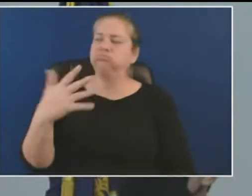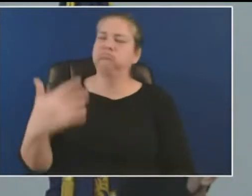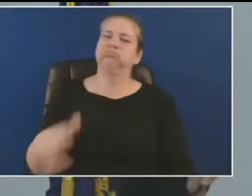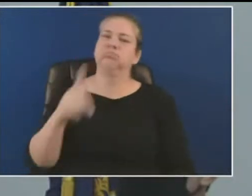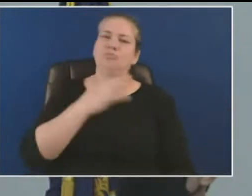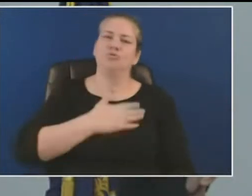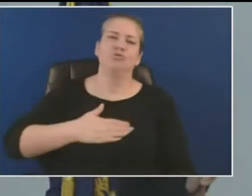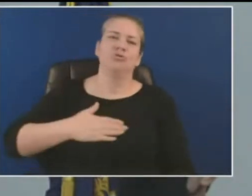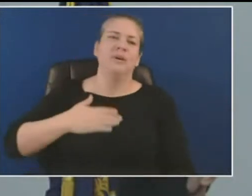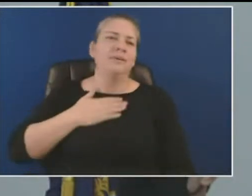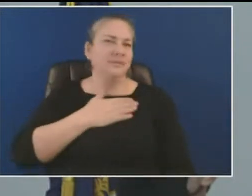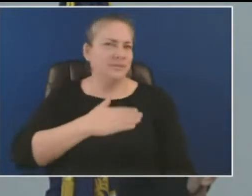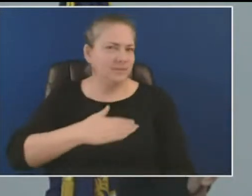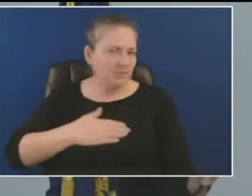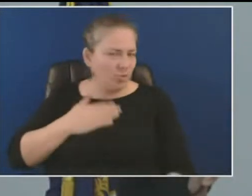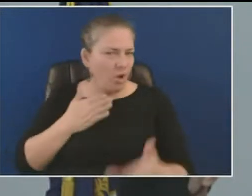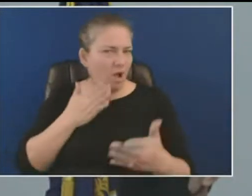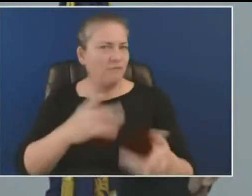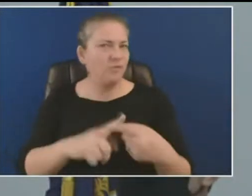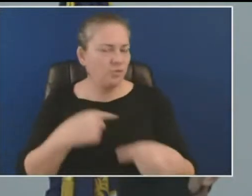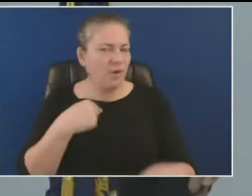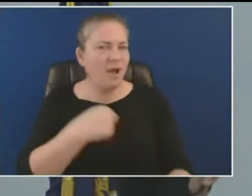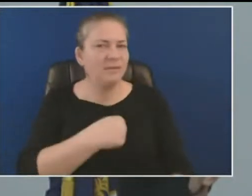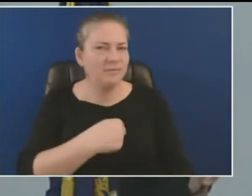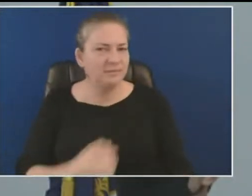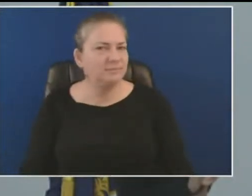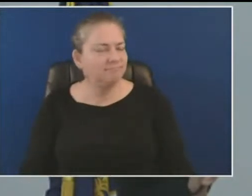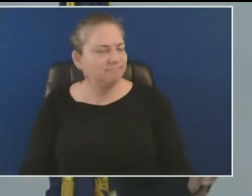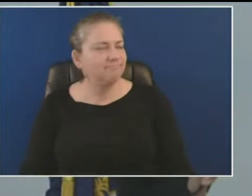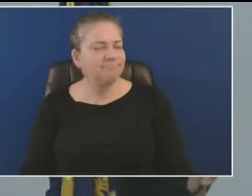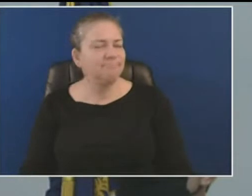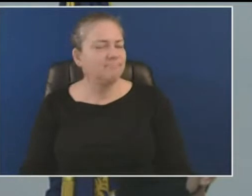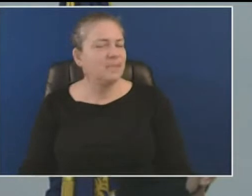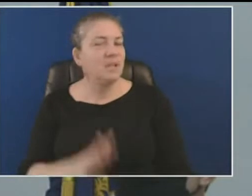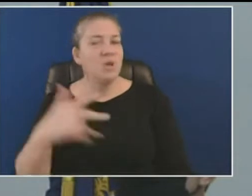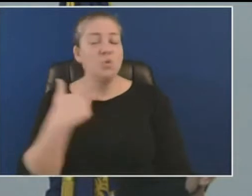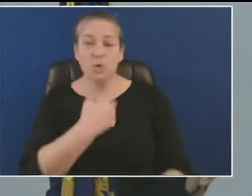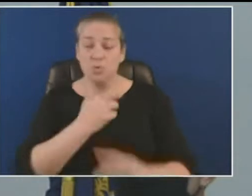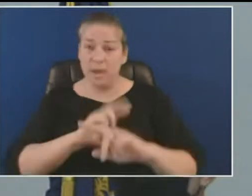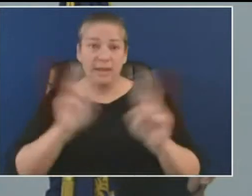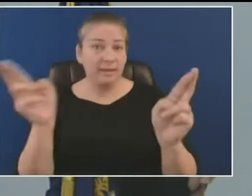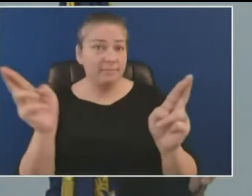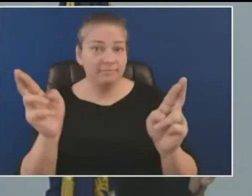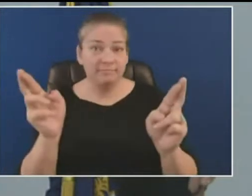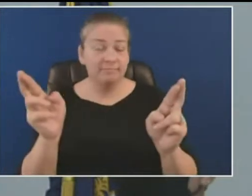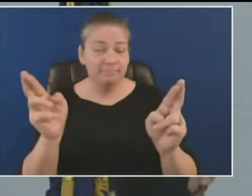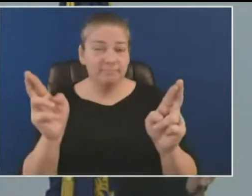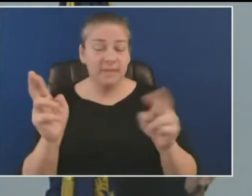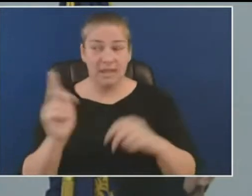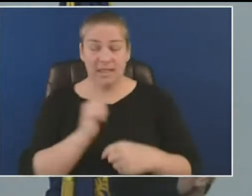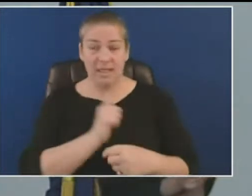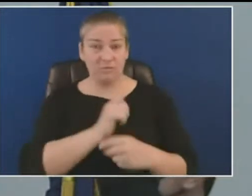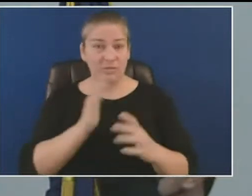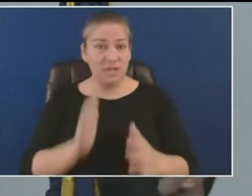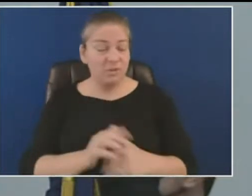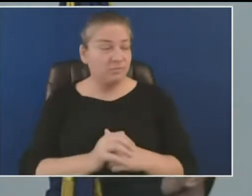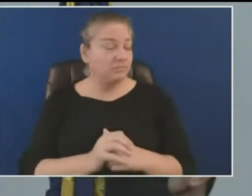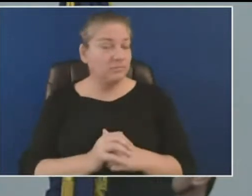that up to us, but we stand ready as a legislature. As a Senate, I know as